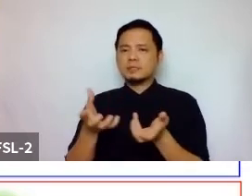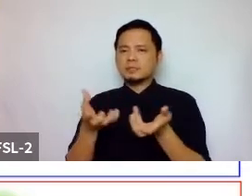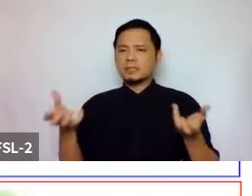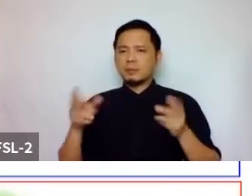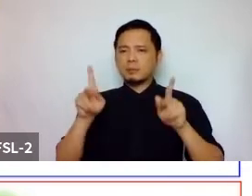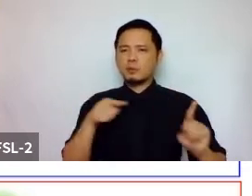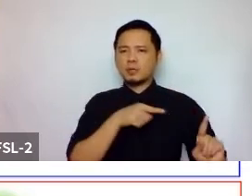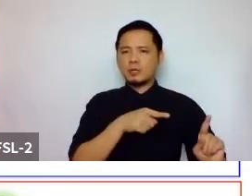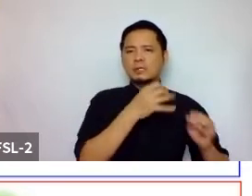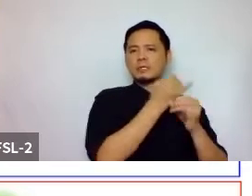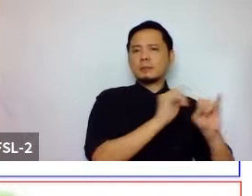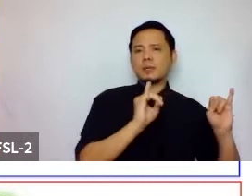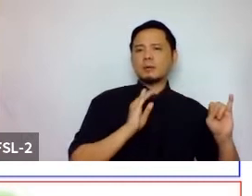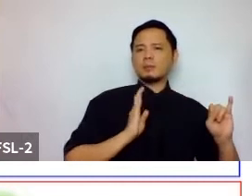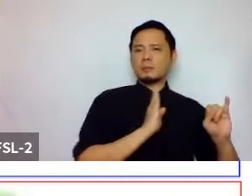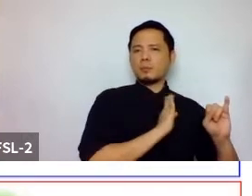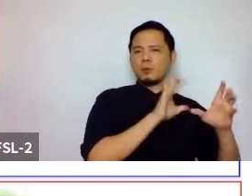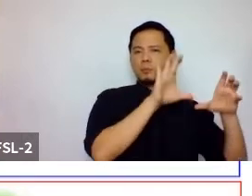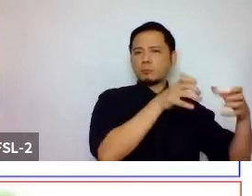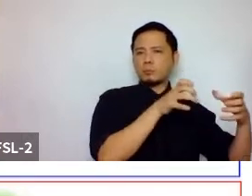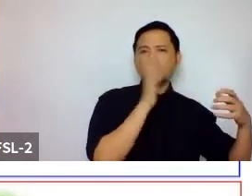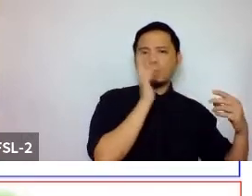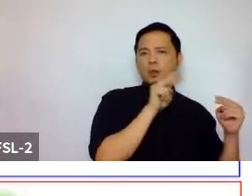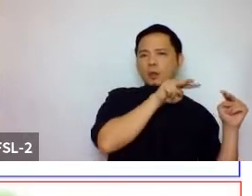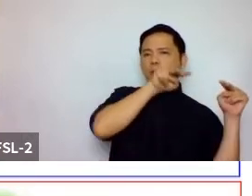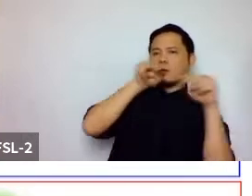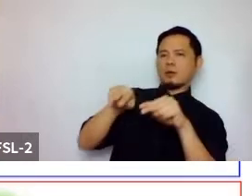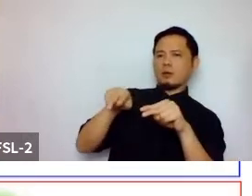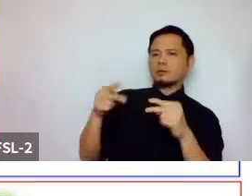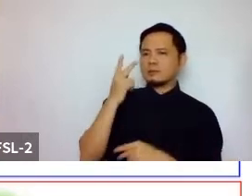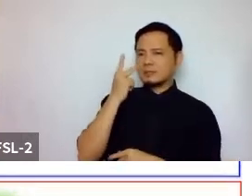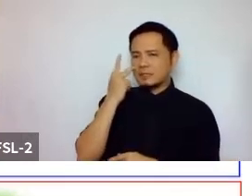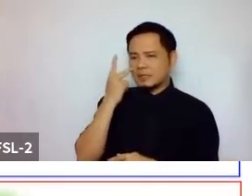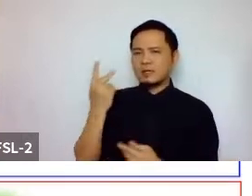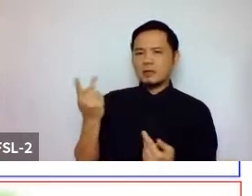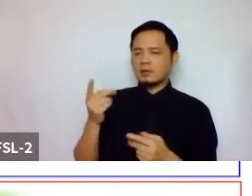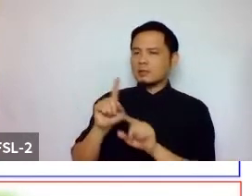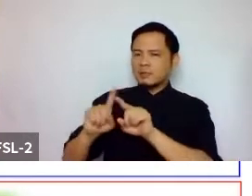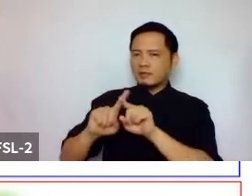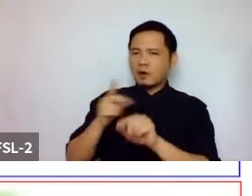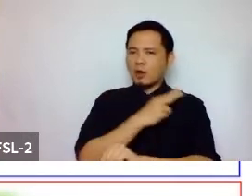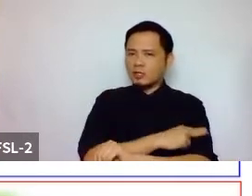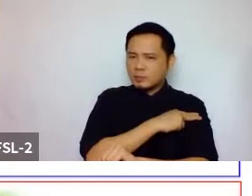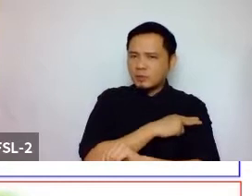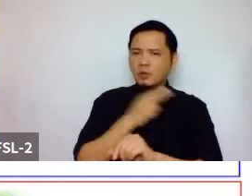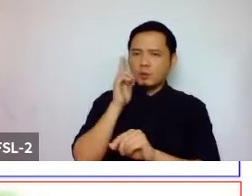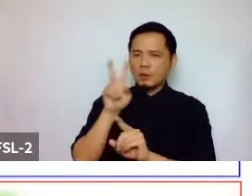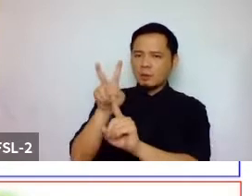We have a single joint research ethics board and each hospital, where the clinical trials will be conducted for instance,